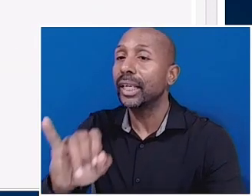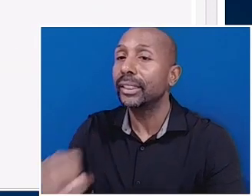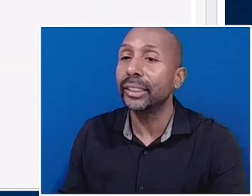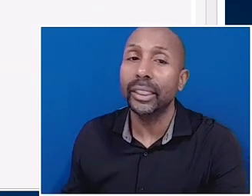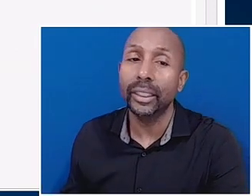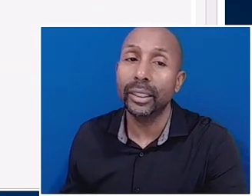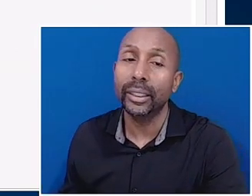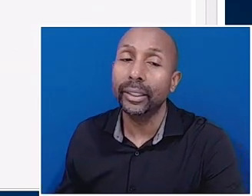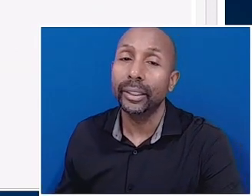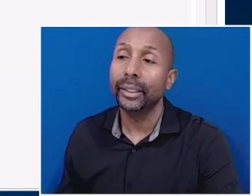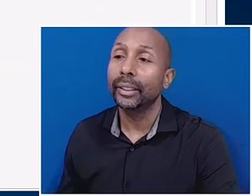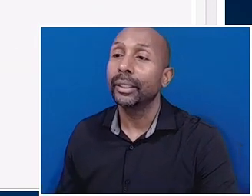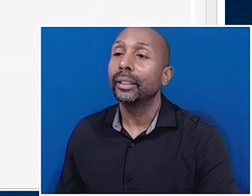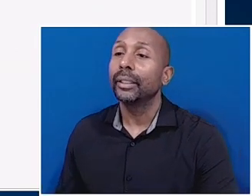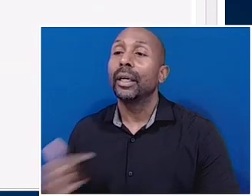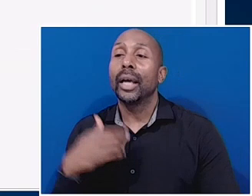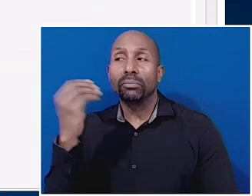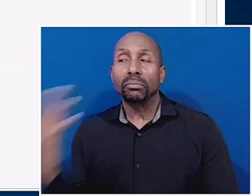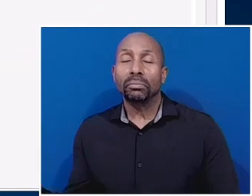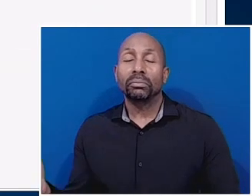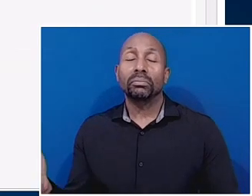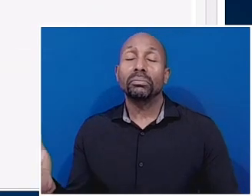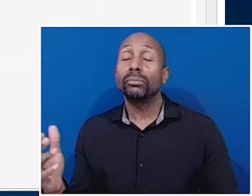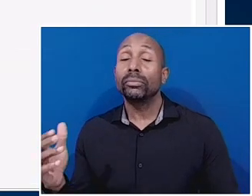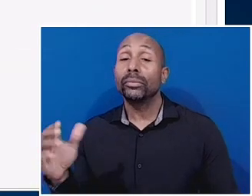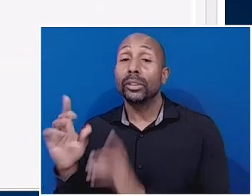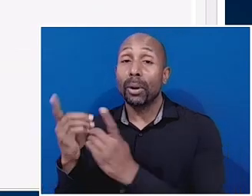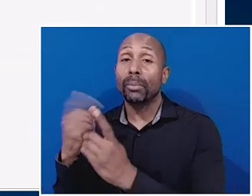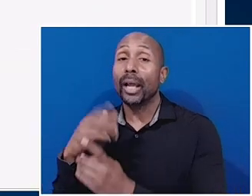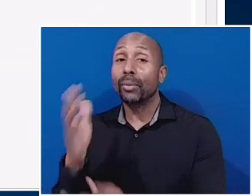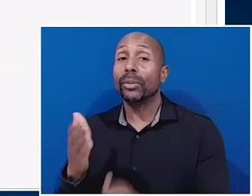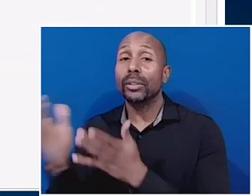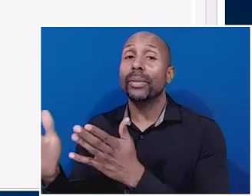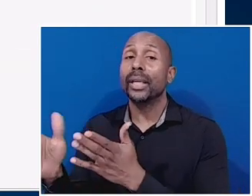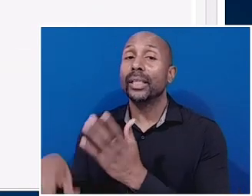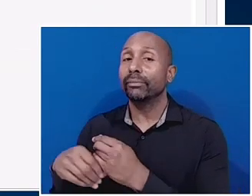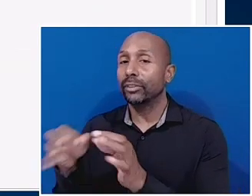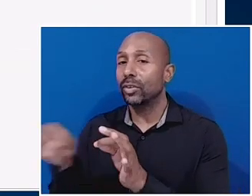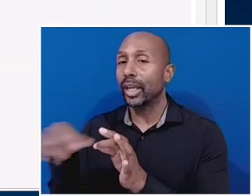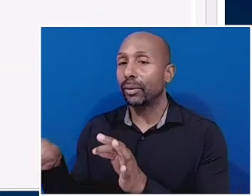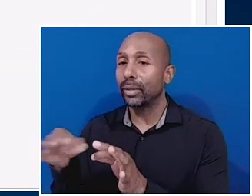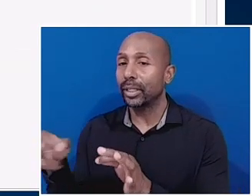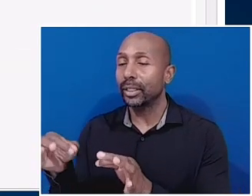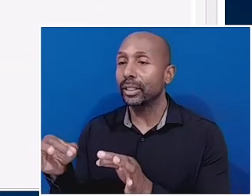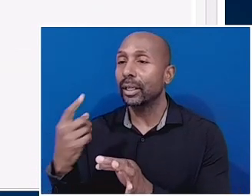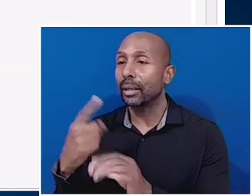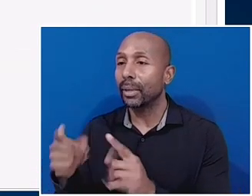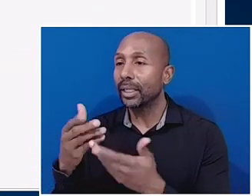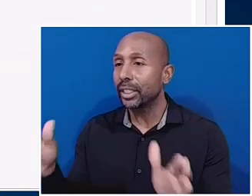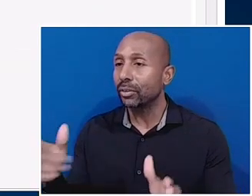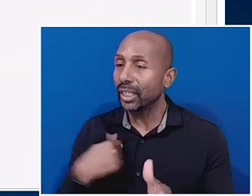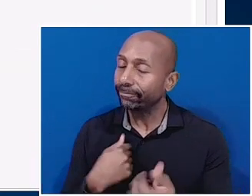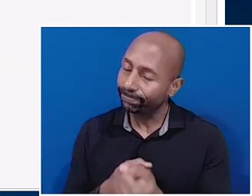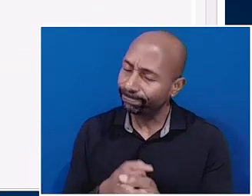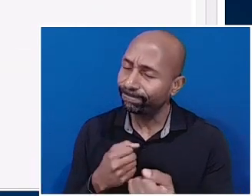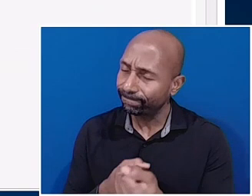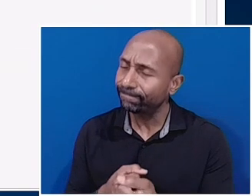that I'll be submitting some additional language, but in general, very supportive of the Department's efforts to prevent